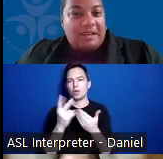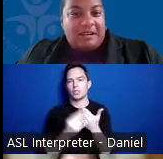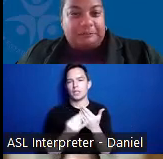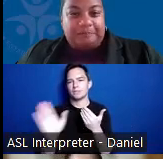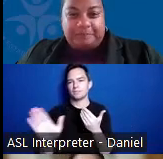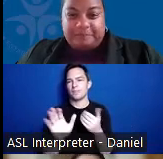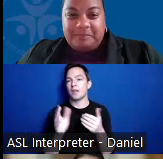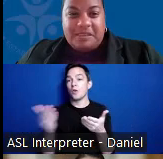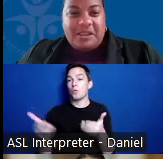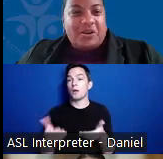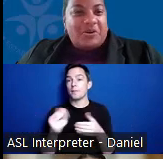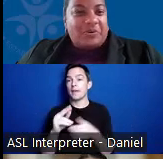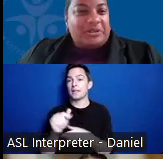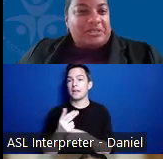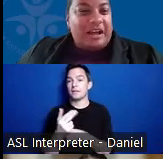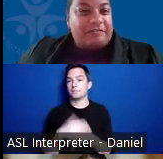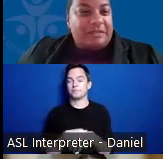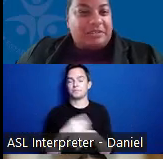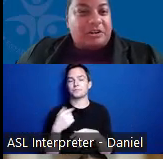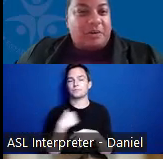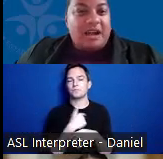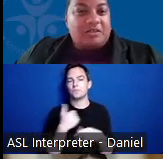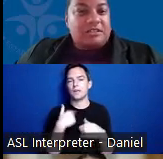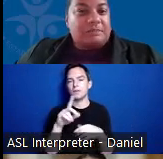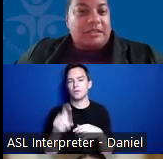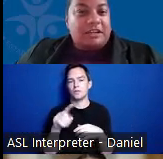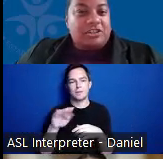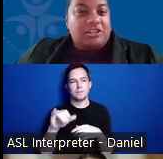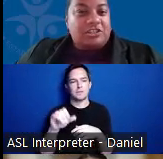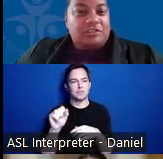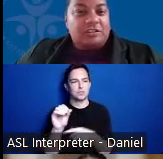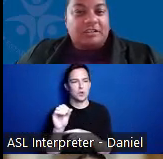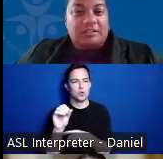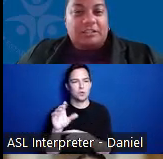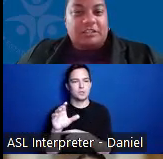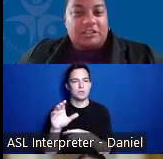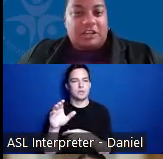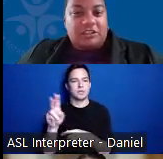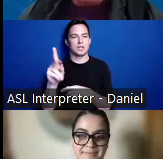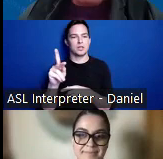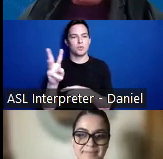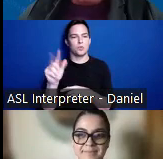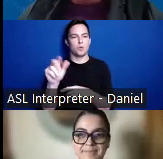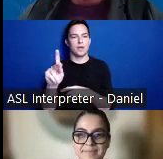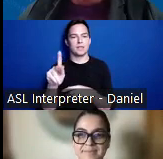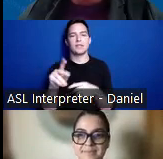Hannah. We also have Miso Kwak, who is a PhD student in special education at the University